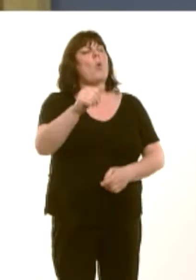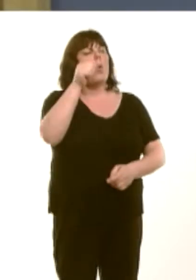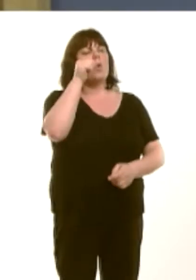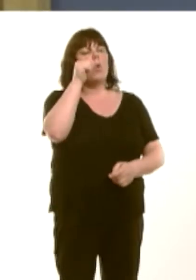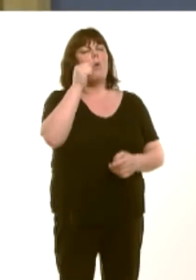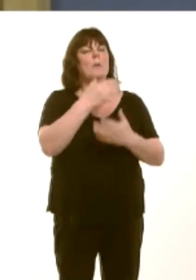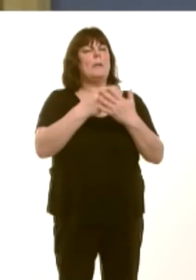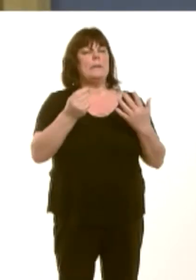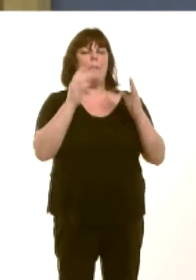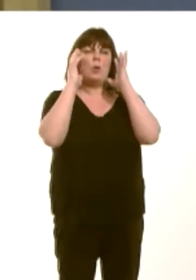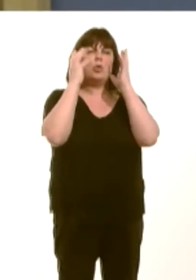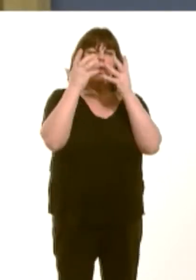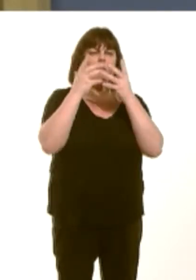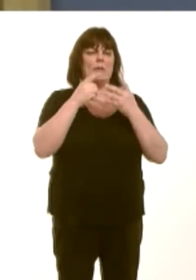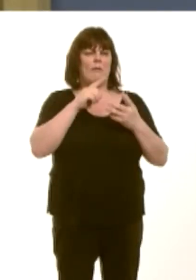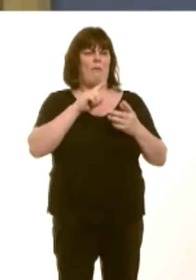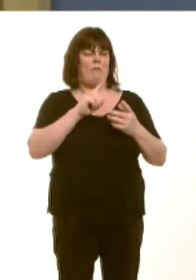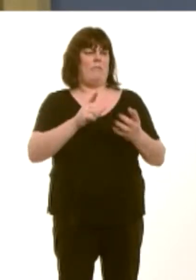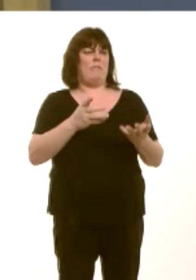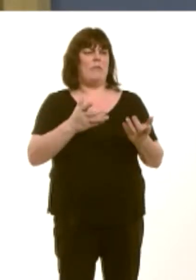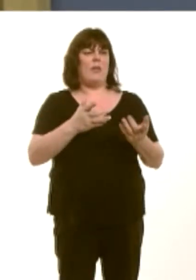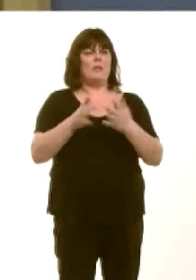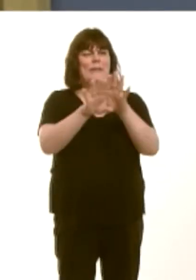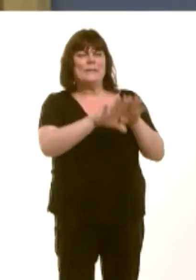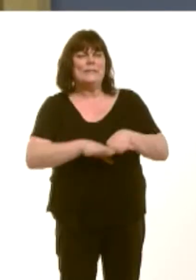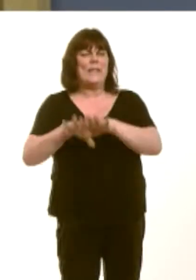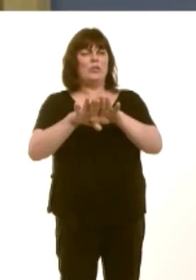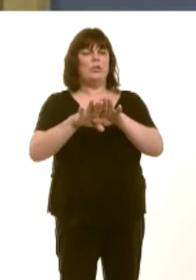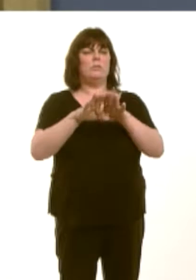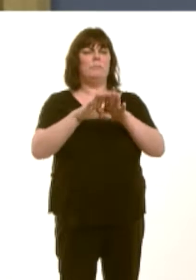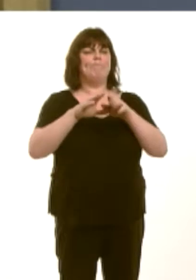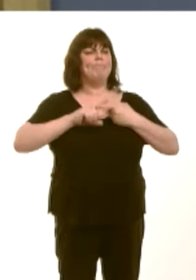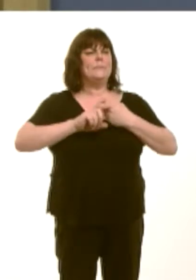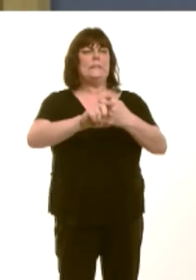Minister, that this will not result in a national and consistent process for patients.